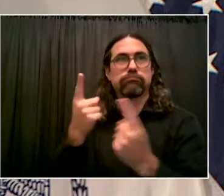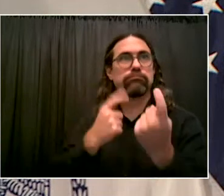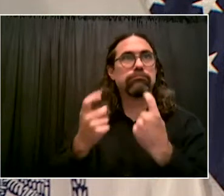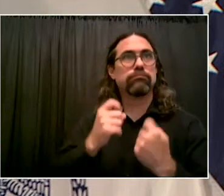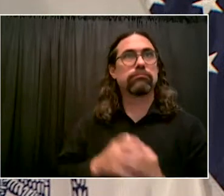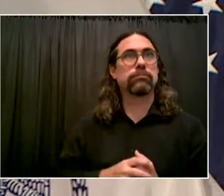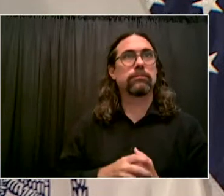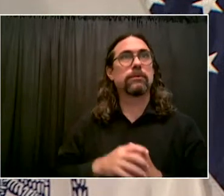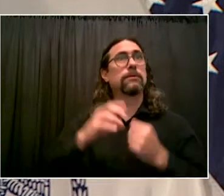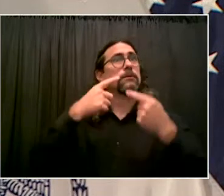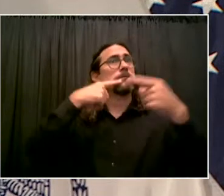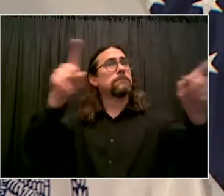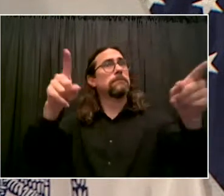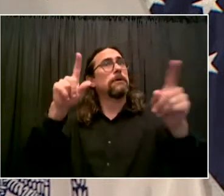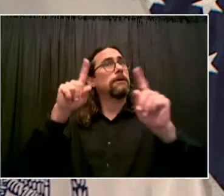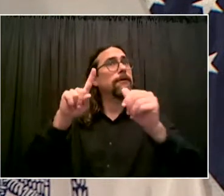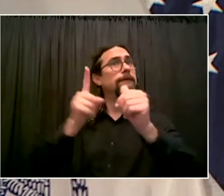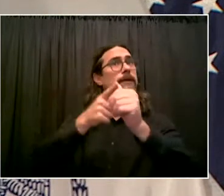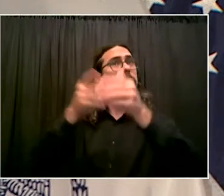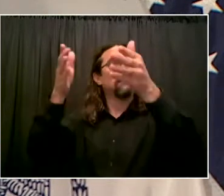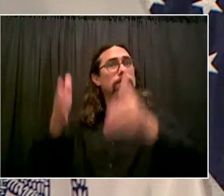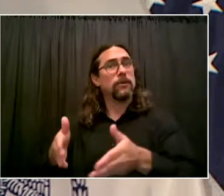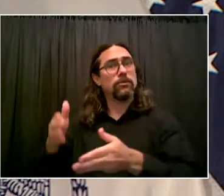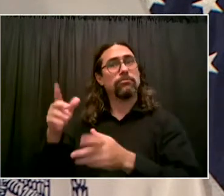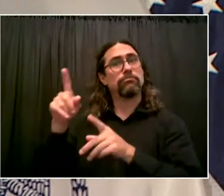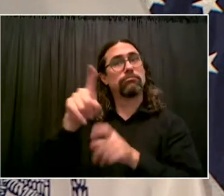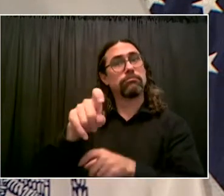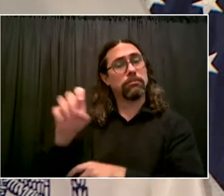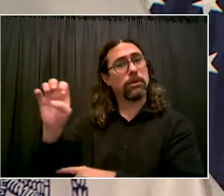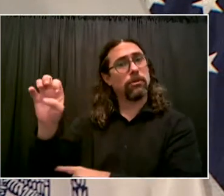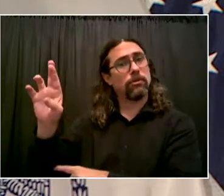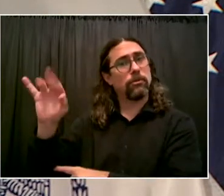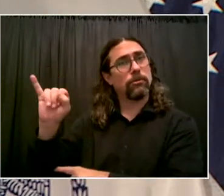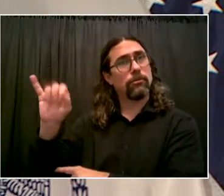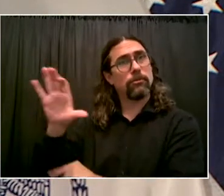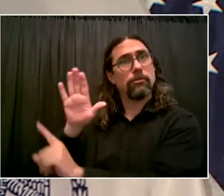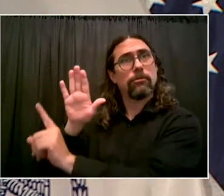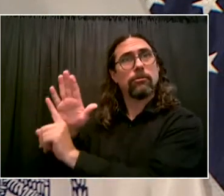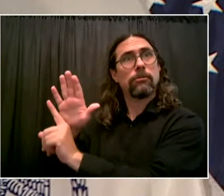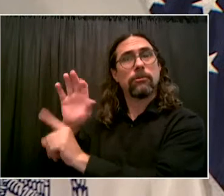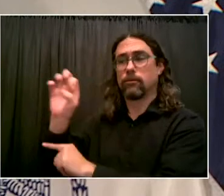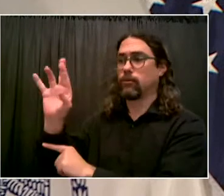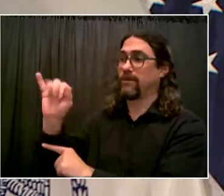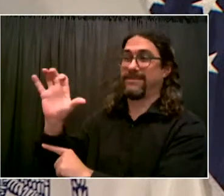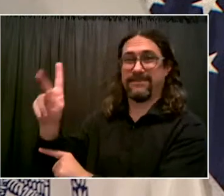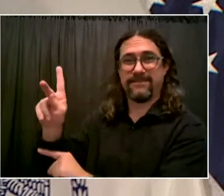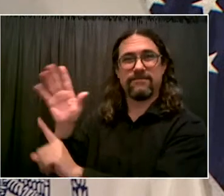GOES FROM DEREK WABC. Reporter: GOOD MORNING MR. MAYOR.